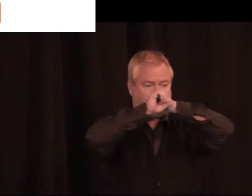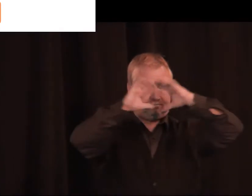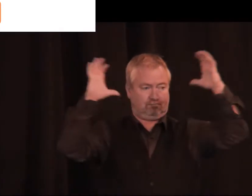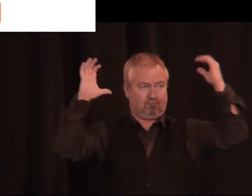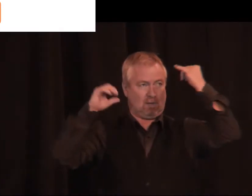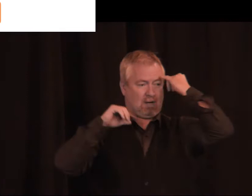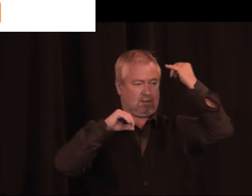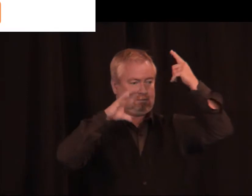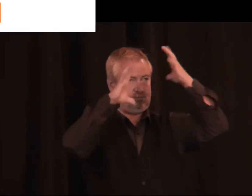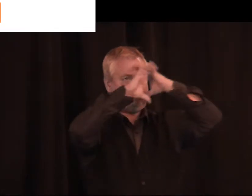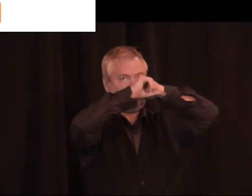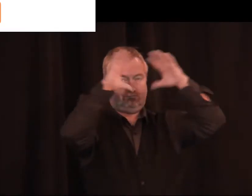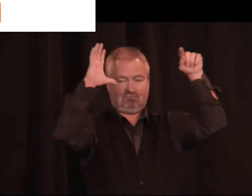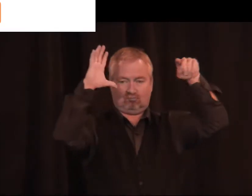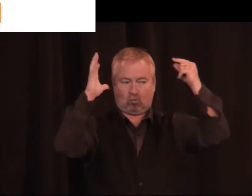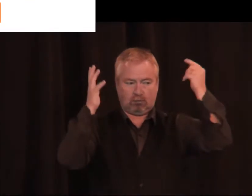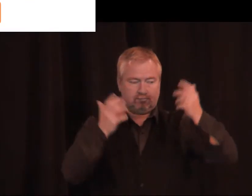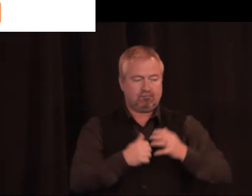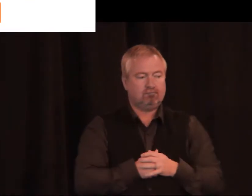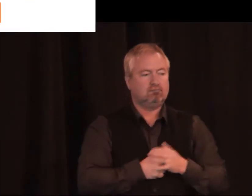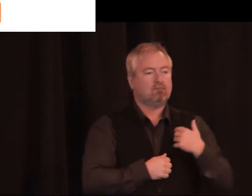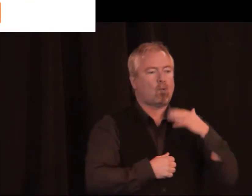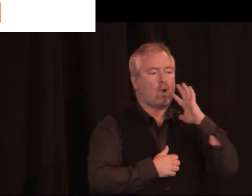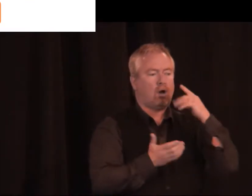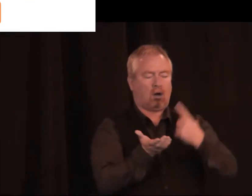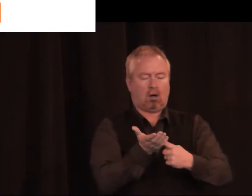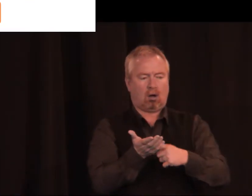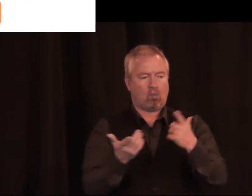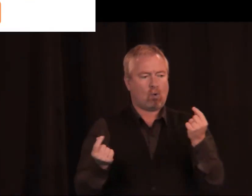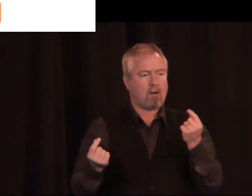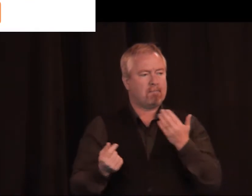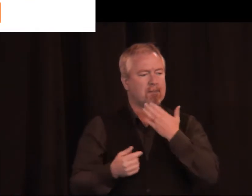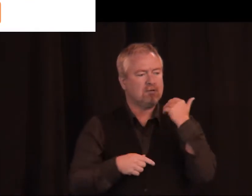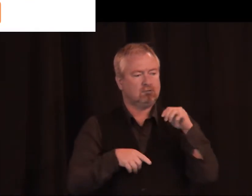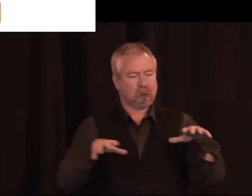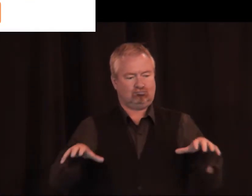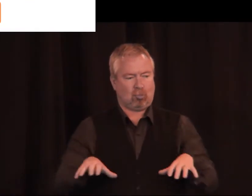And talking about what are best practice goals for children who are hard of hearing?